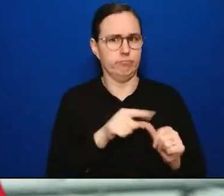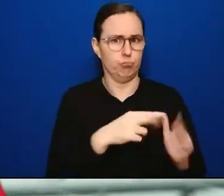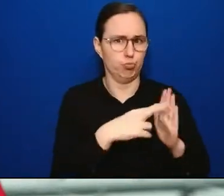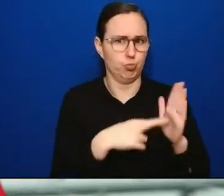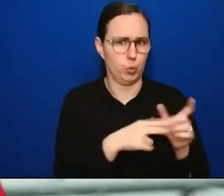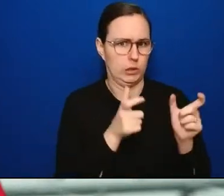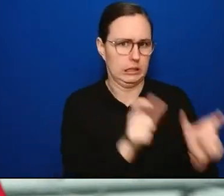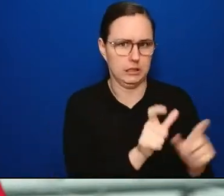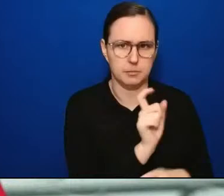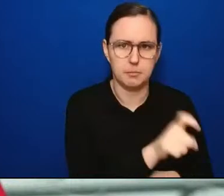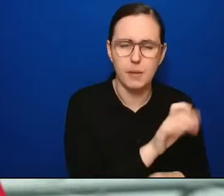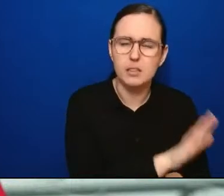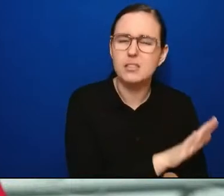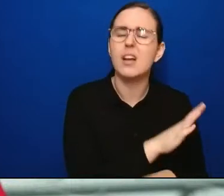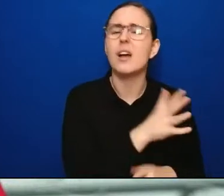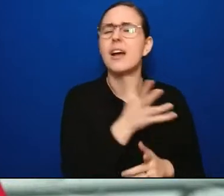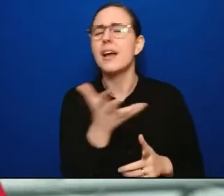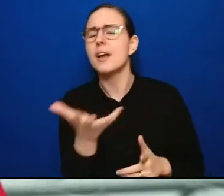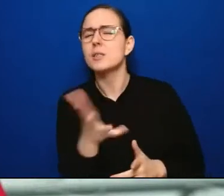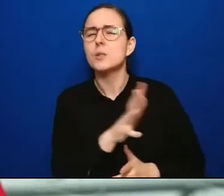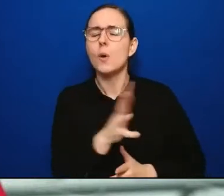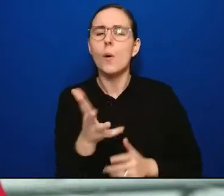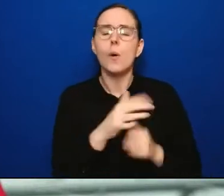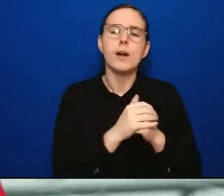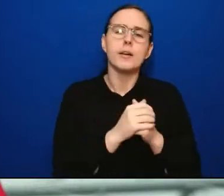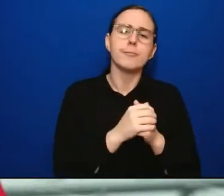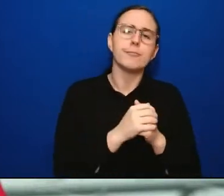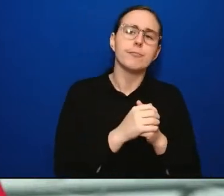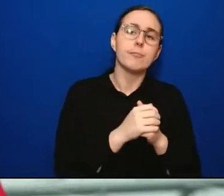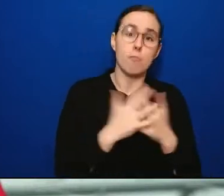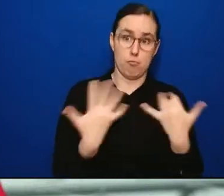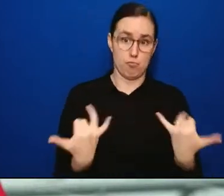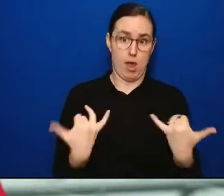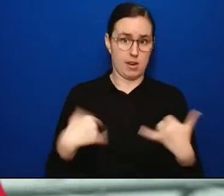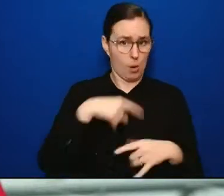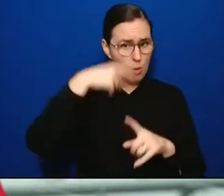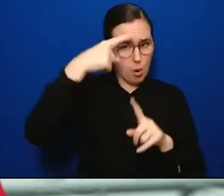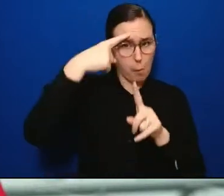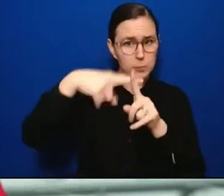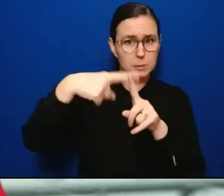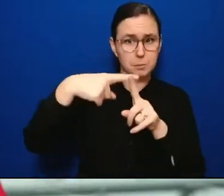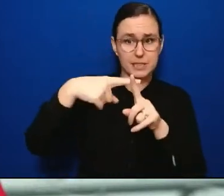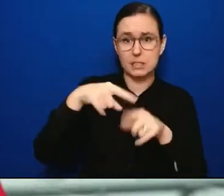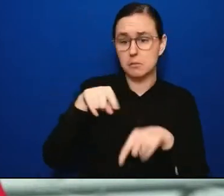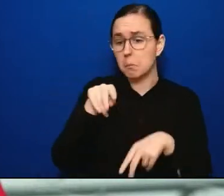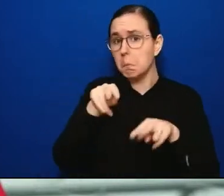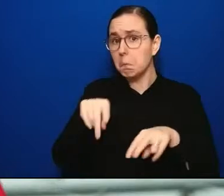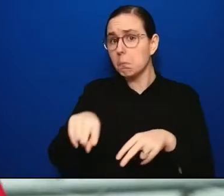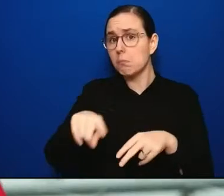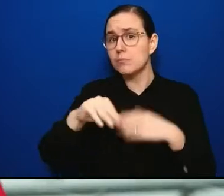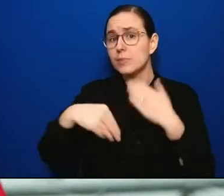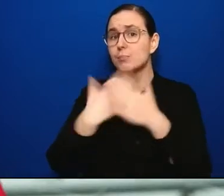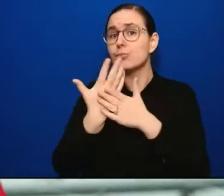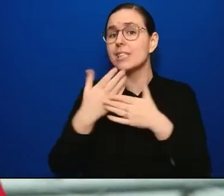one of the really important natural breaks that we're seeing and is looking really optimistic